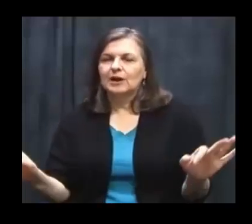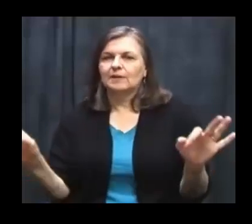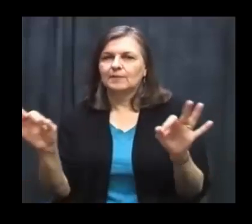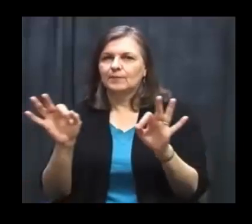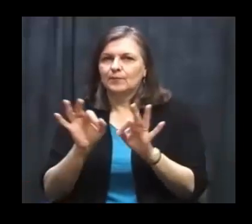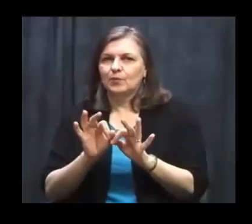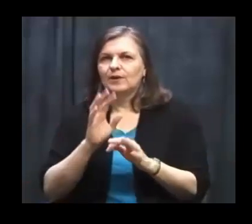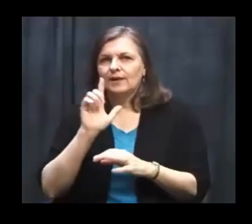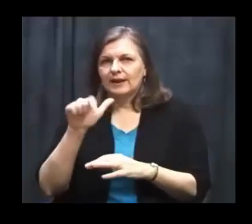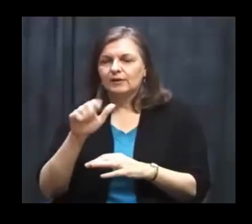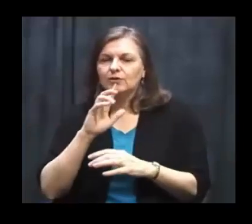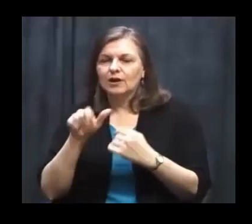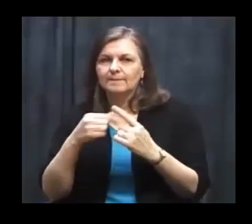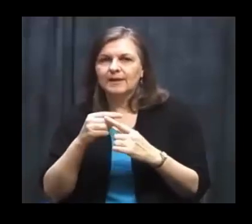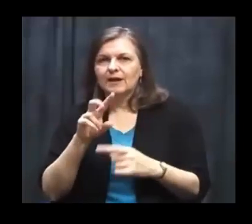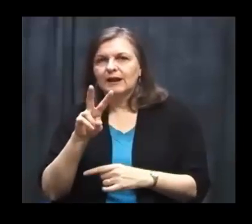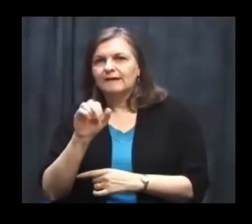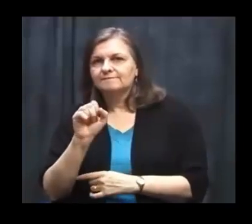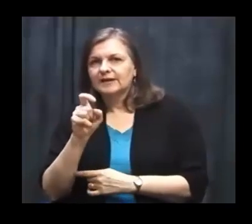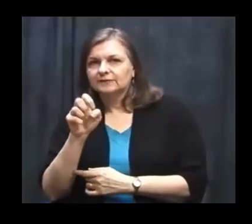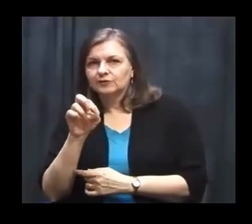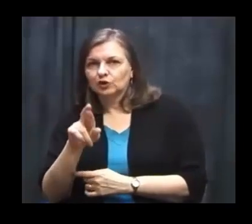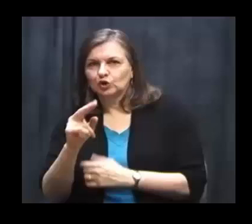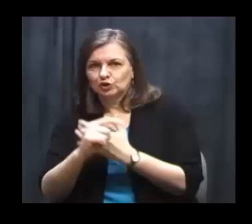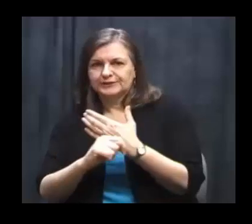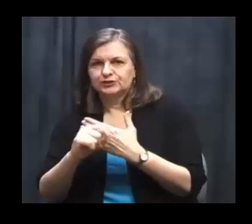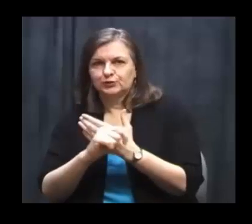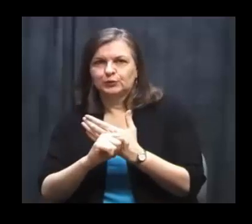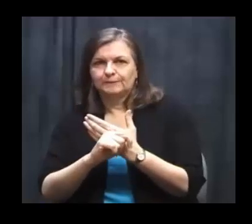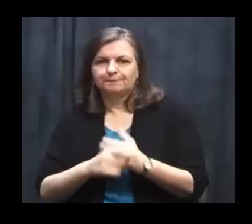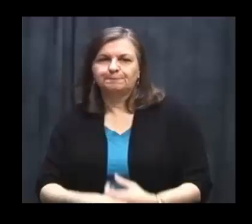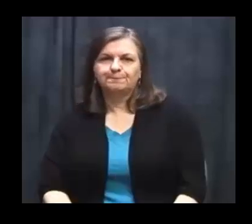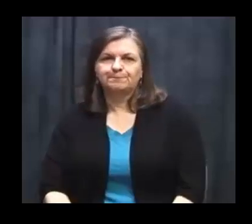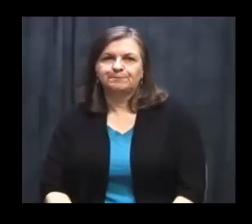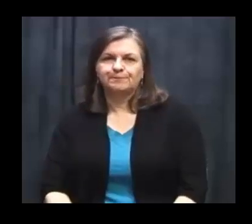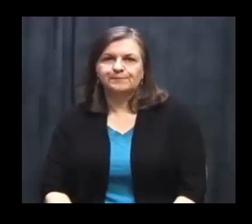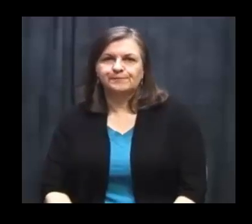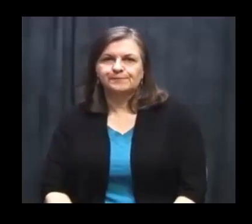this will be very important we talk about vascular tissue in more depth later